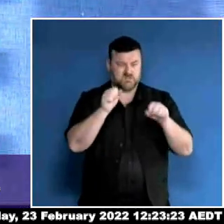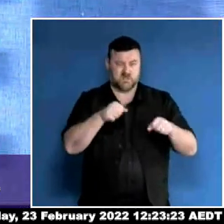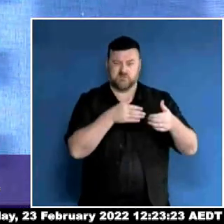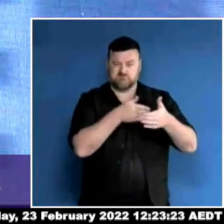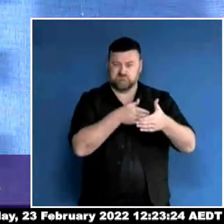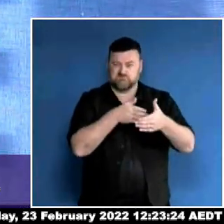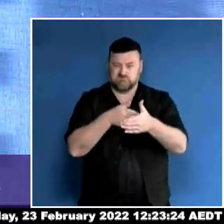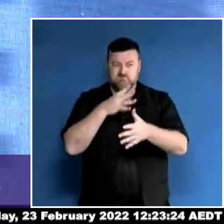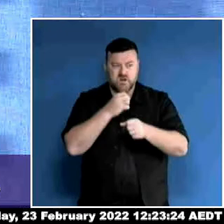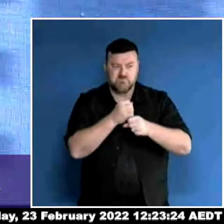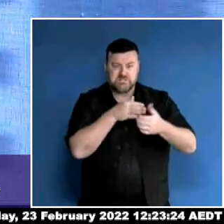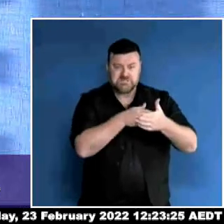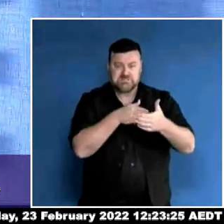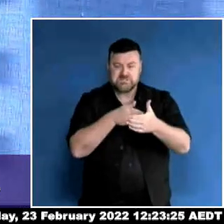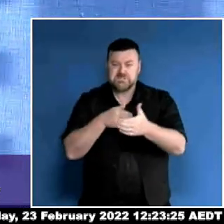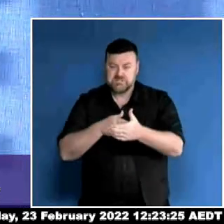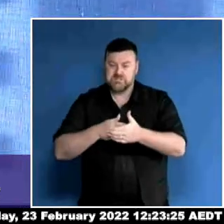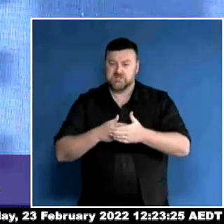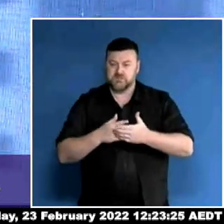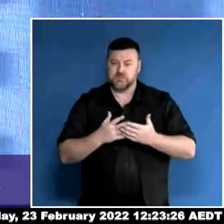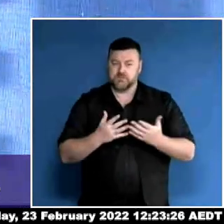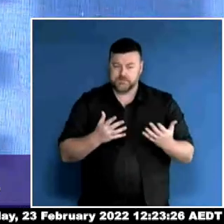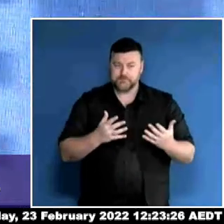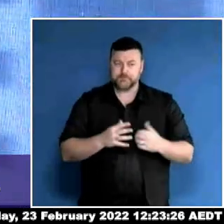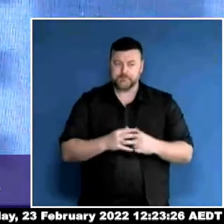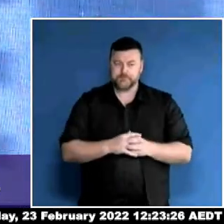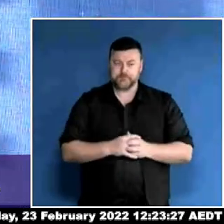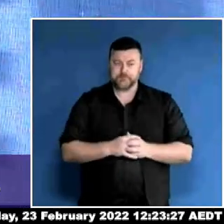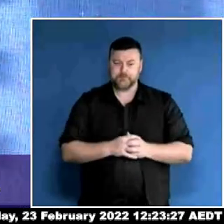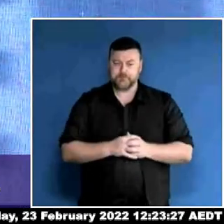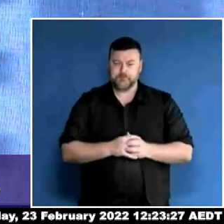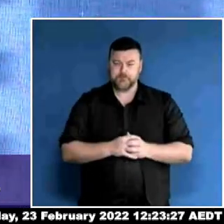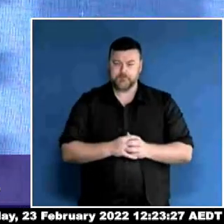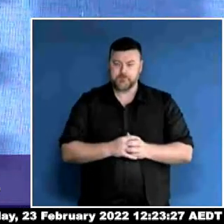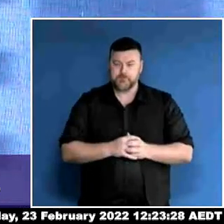what I just want to ask you - and reflecting on the experiences of the young people who